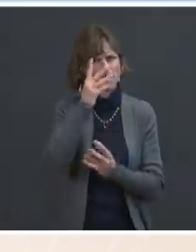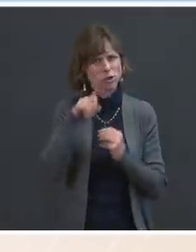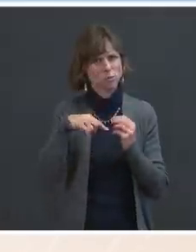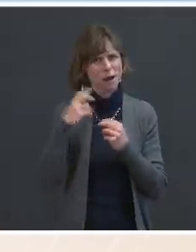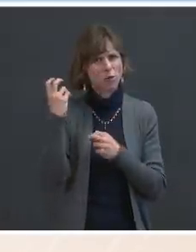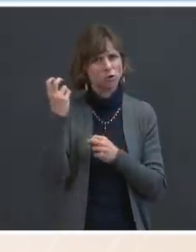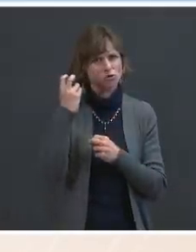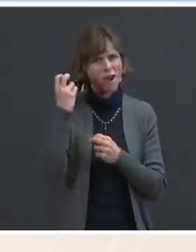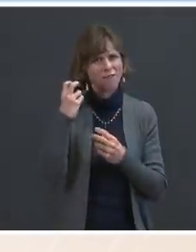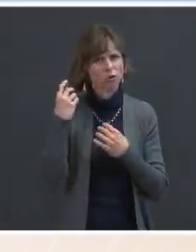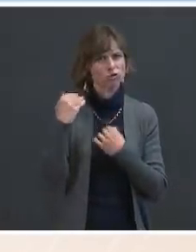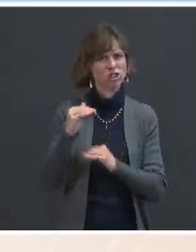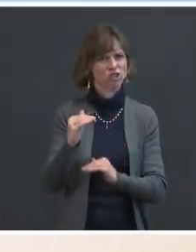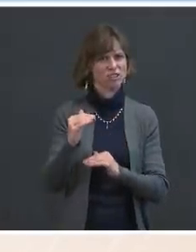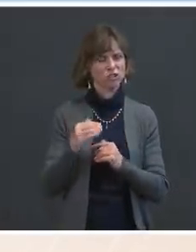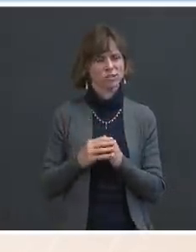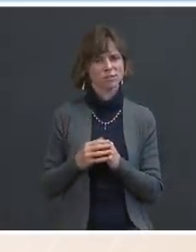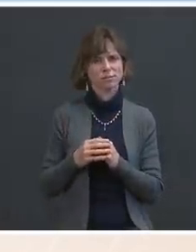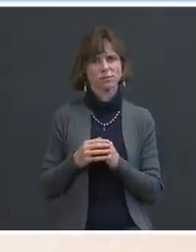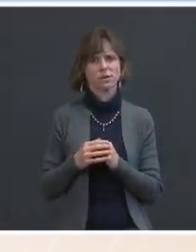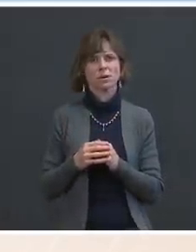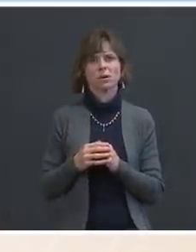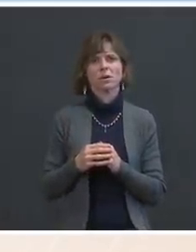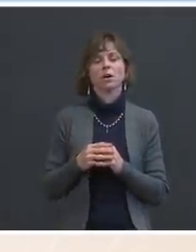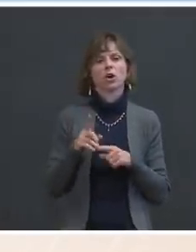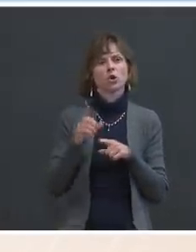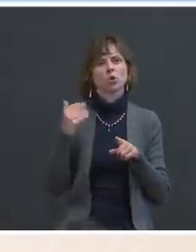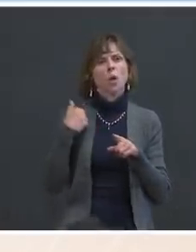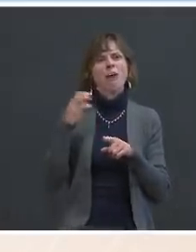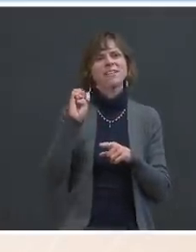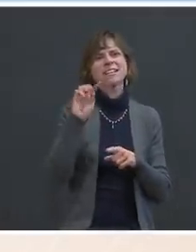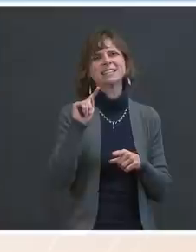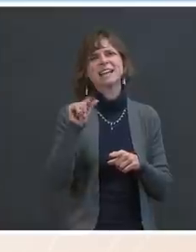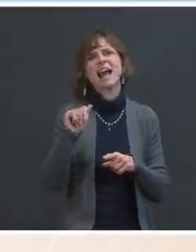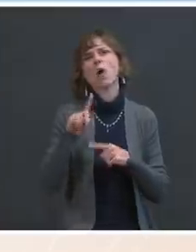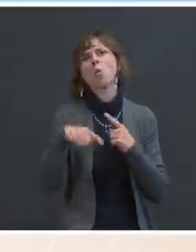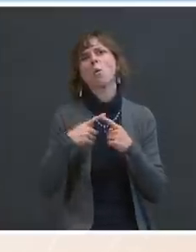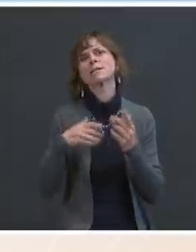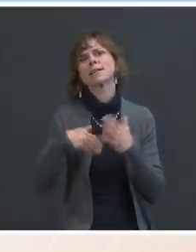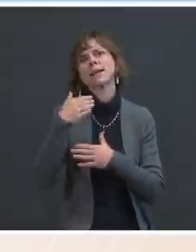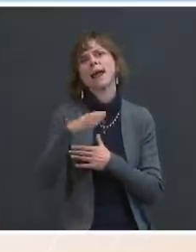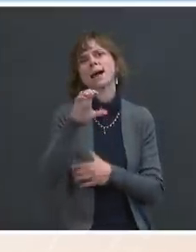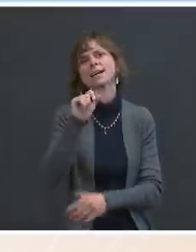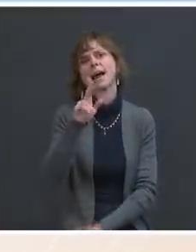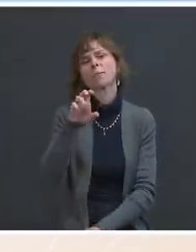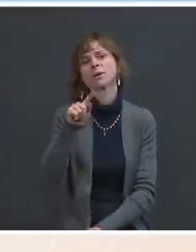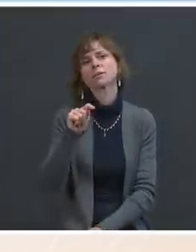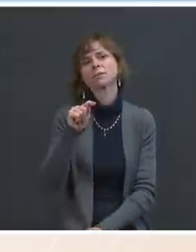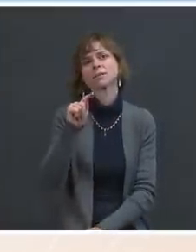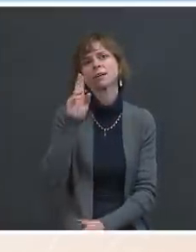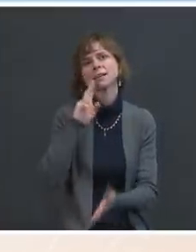The Press: Do you have any sort of ETA for when the next Cabinet Secretaries will be approved and when you're going to start nominating ambassadors?